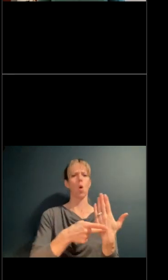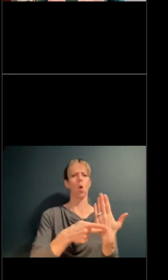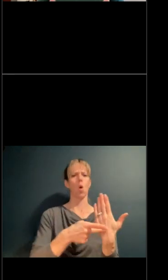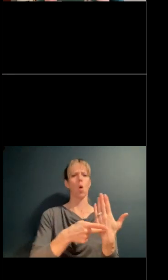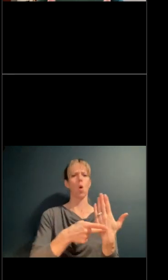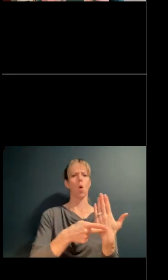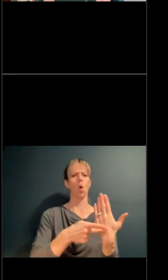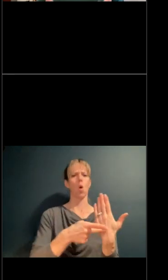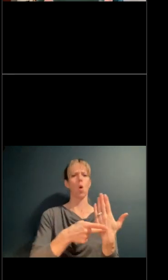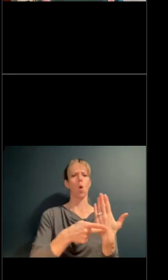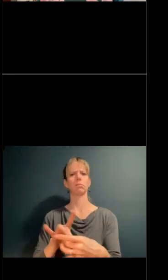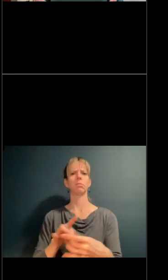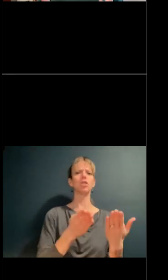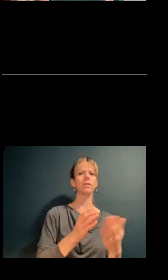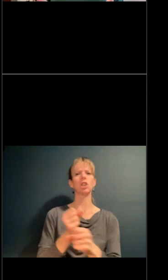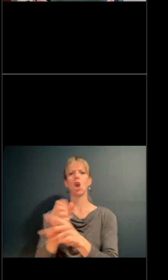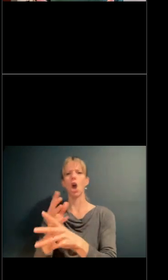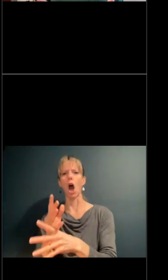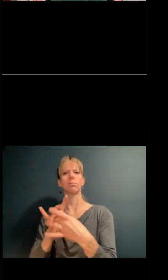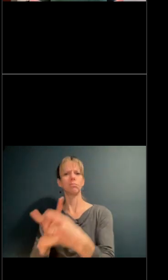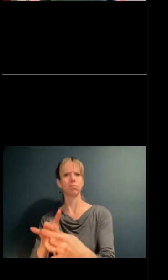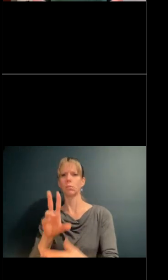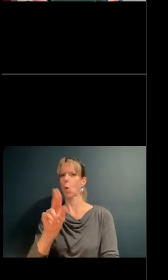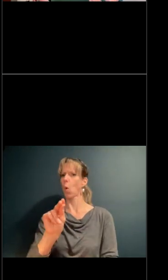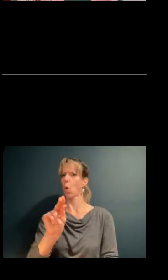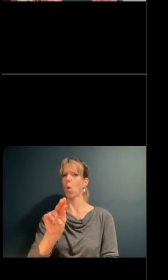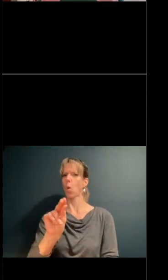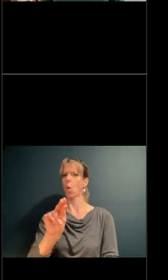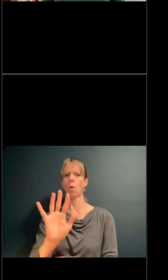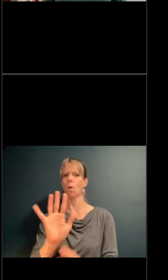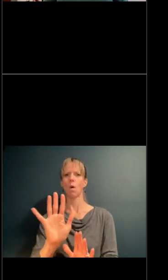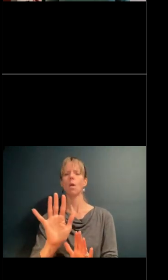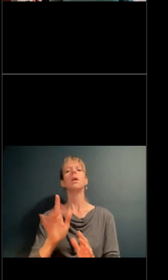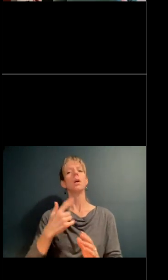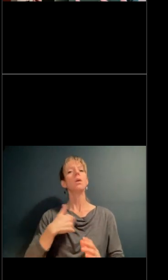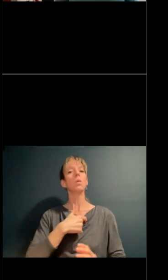It is because of the people you encounter. And while we have made great strides around